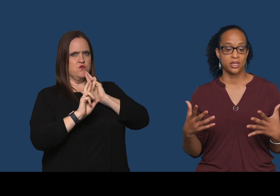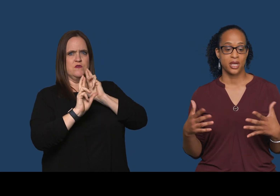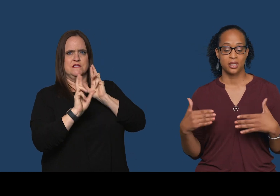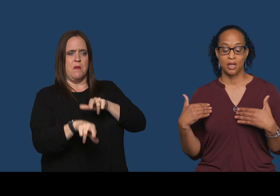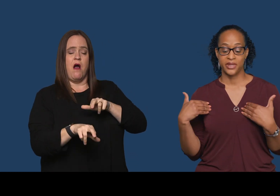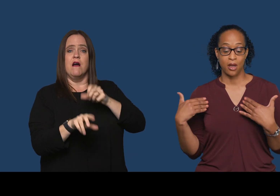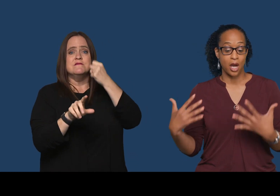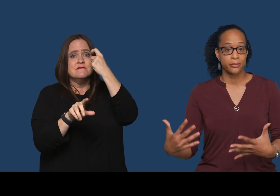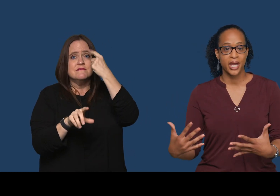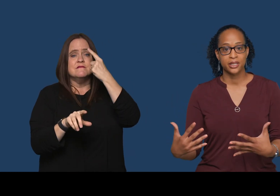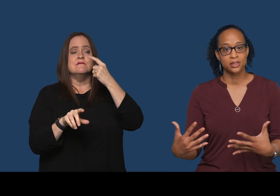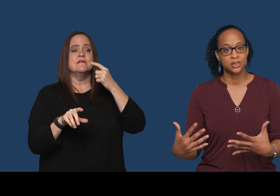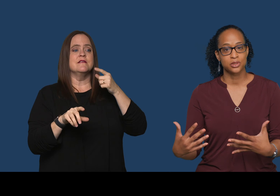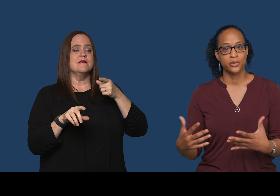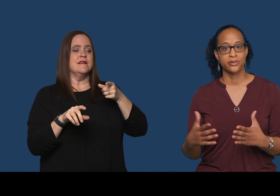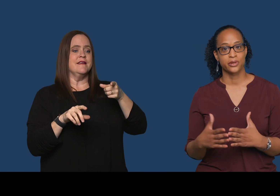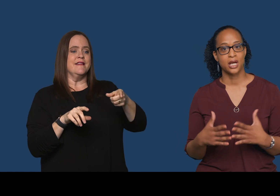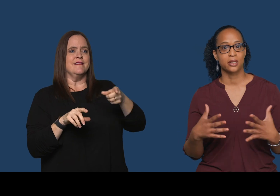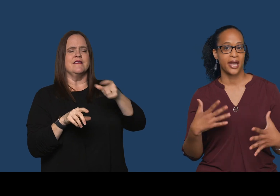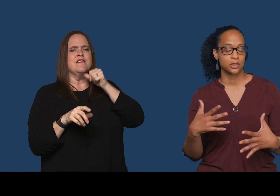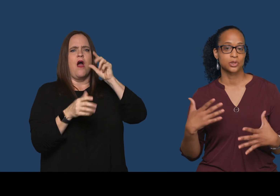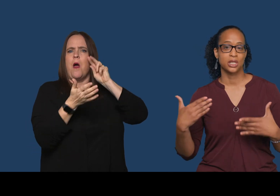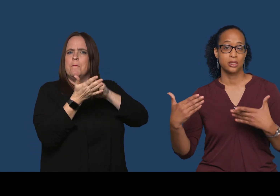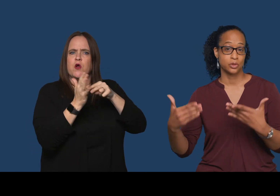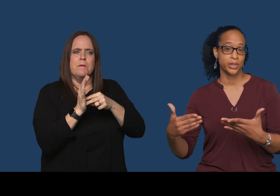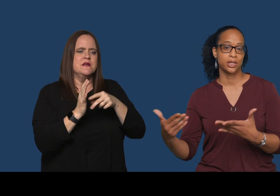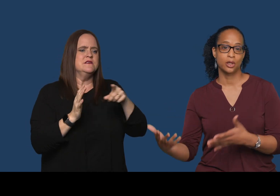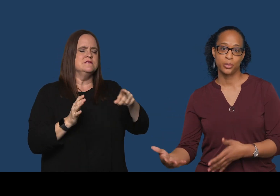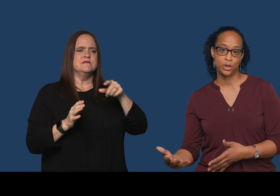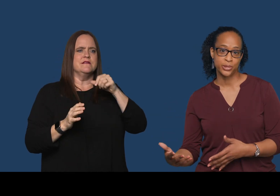that they automatically do and they're not actually doing it on purpose.